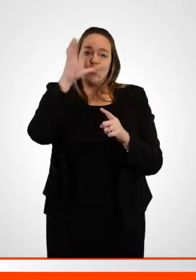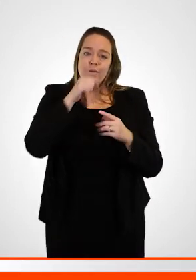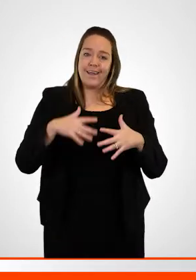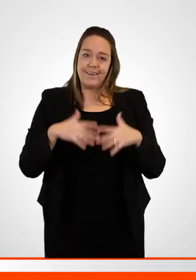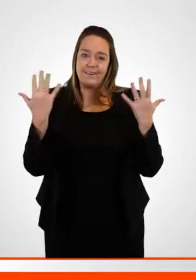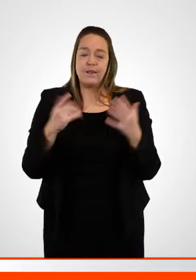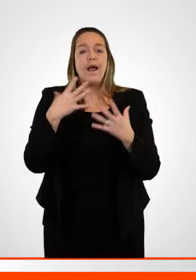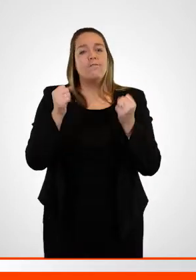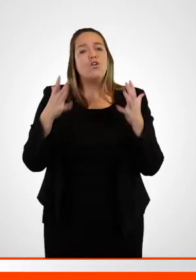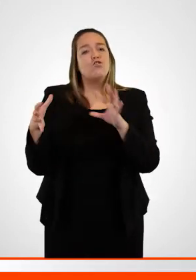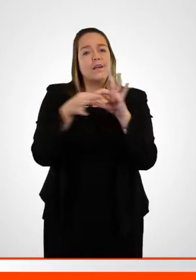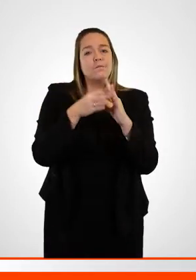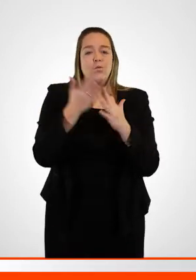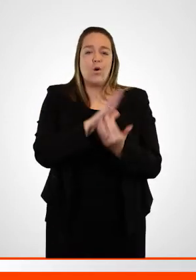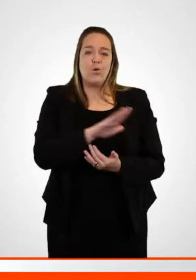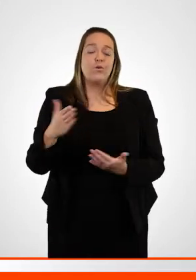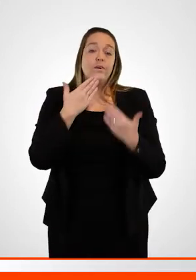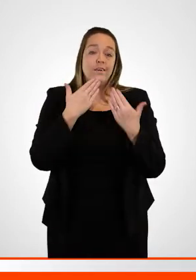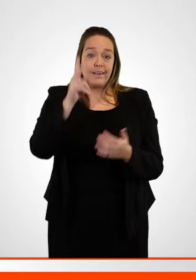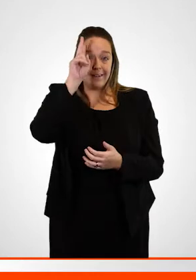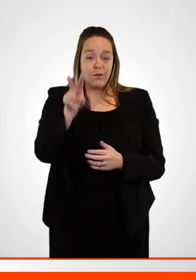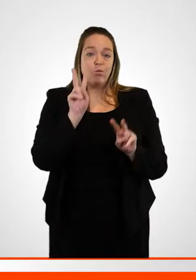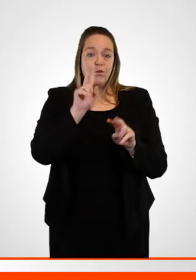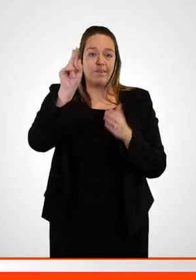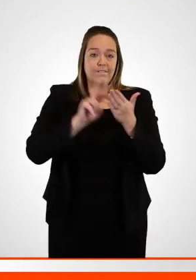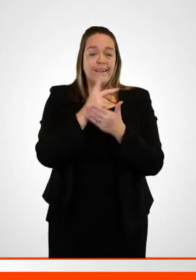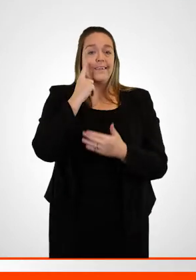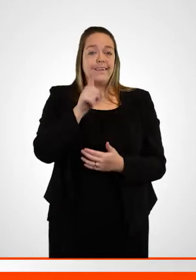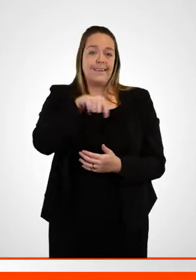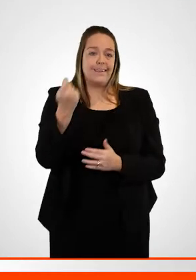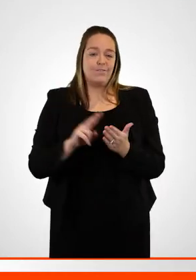Although certainly lots of relationships between all of them. Thanks again for tuning in and we'll see you again next time.